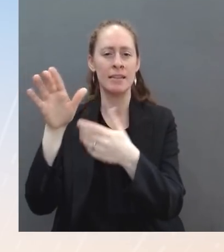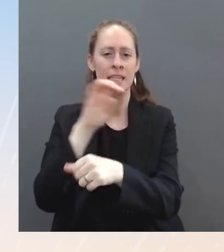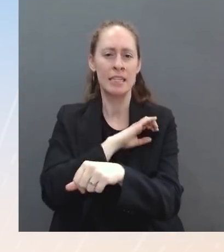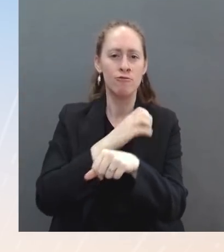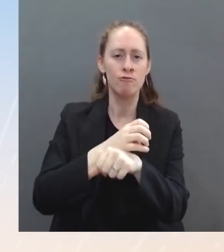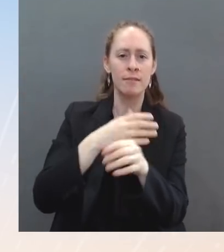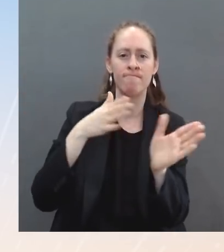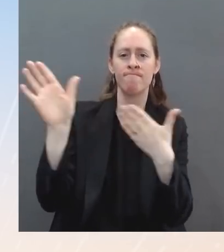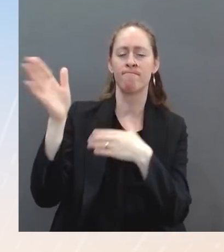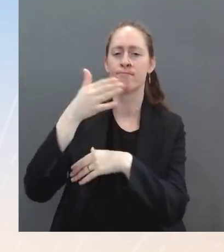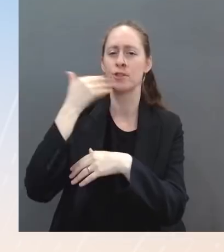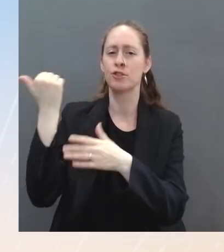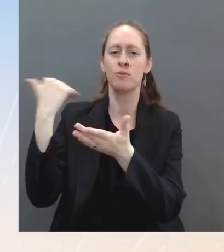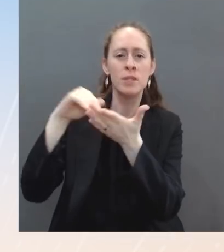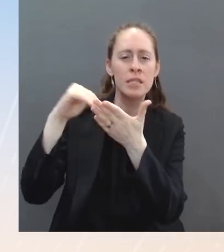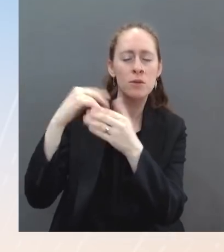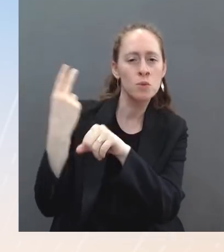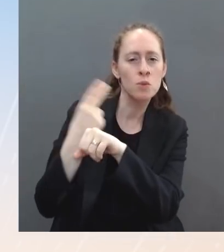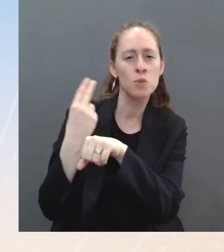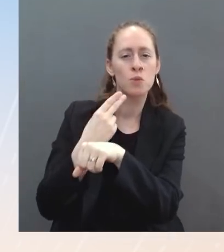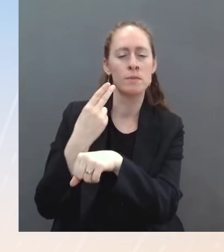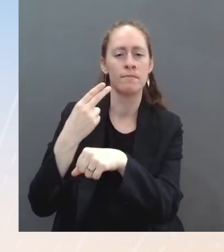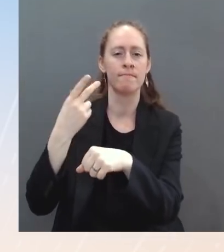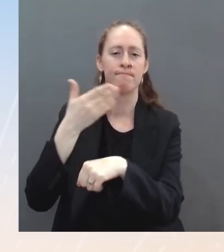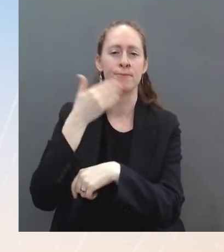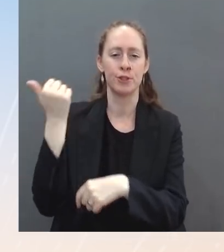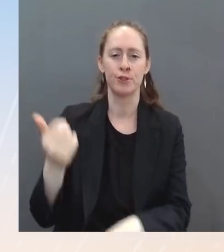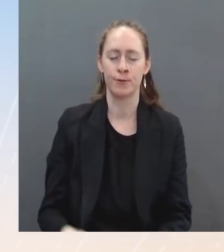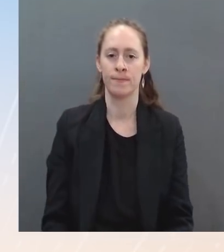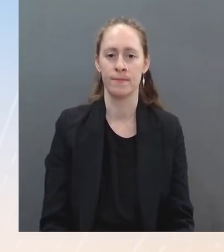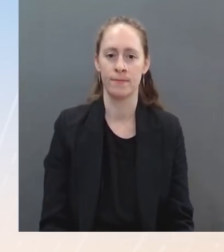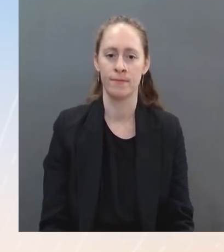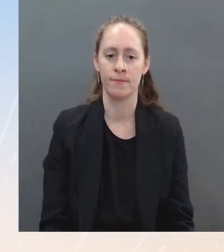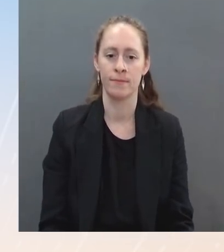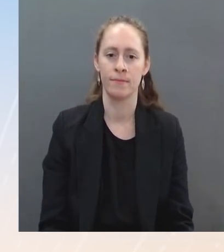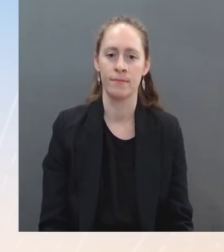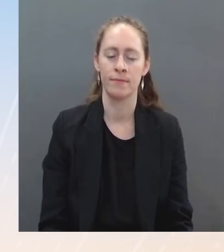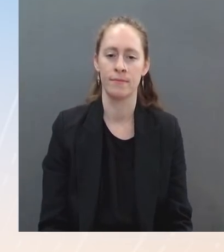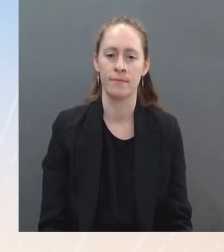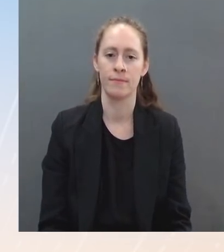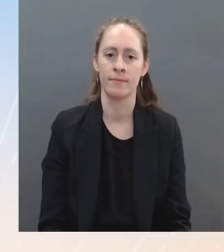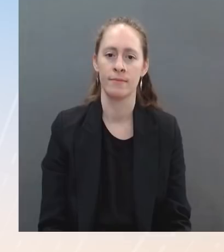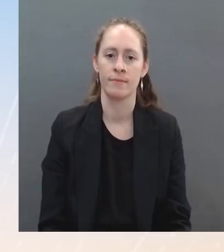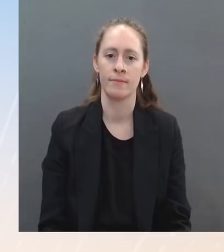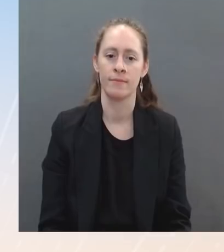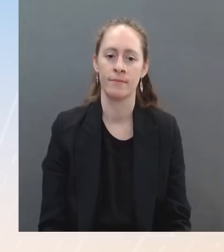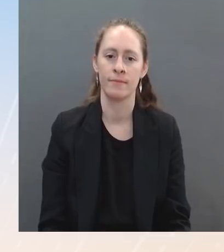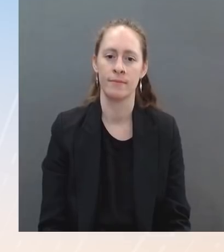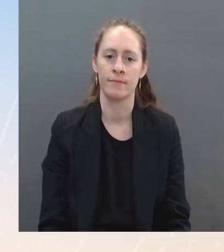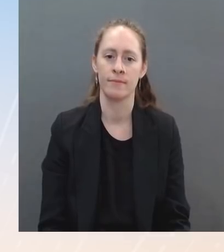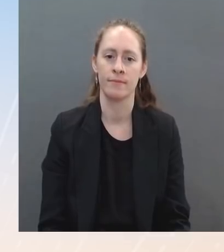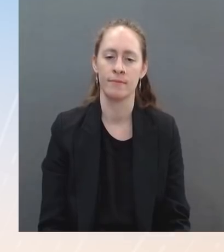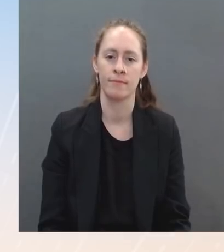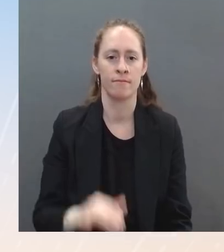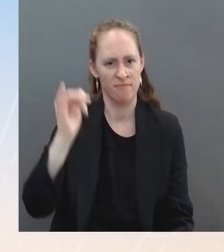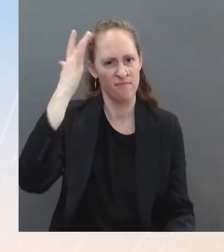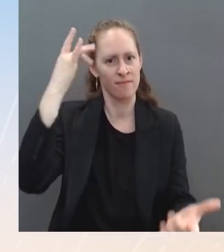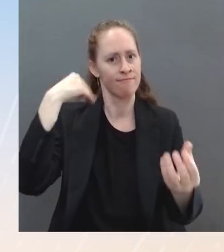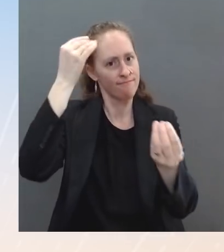That's part of, as you heard Brian talk about, the Defense Production Act announcement that he made today to help us make electric vehicle batteries in the United States.